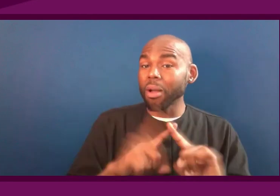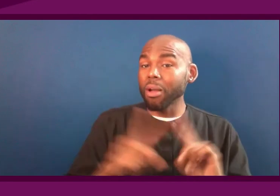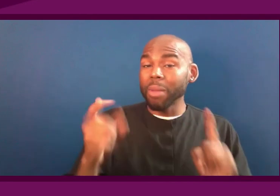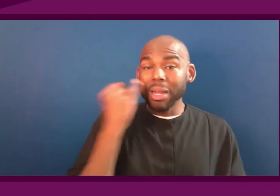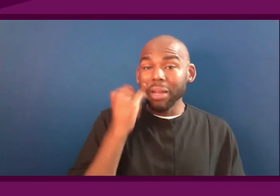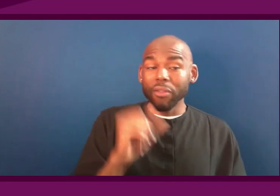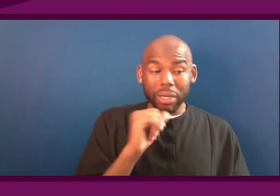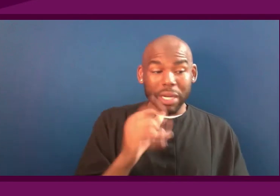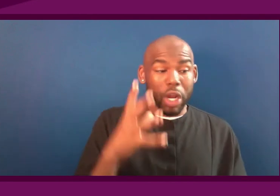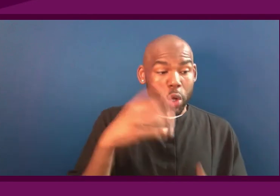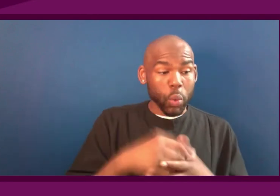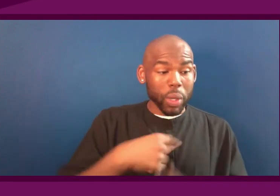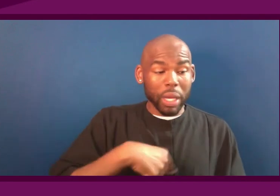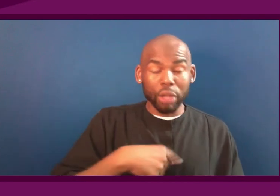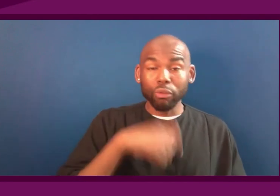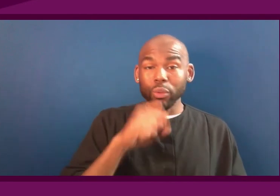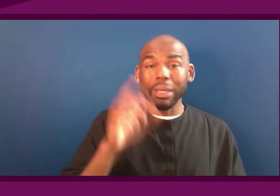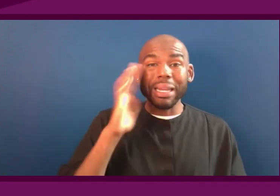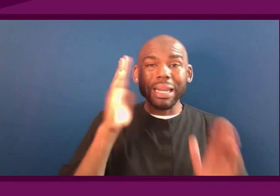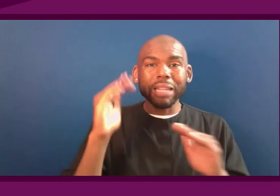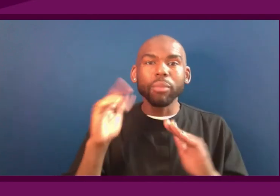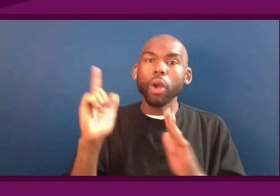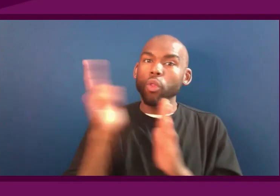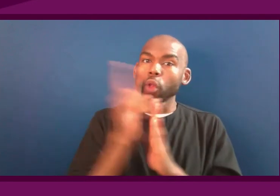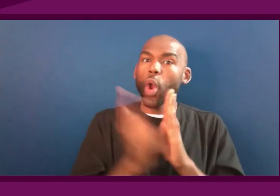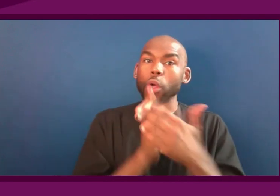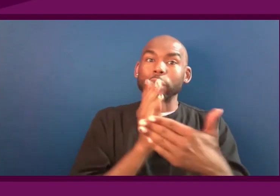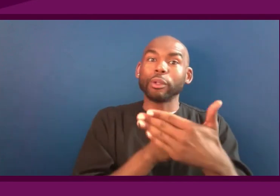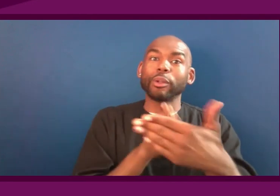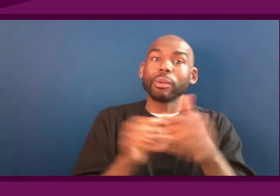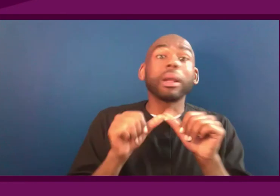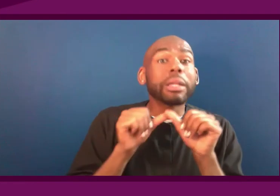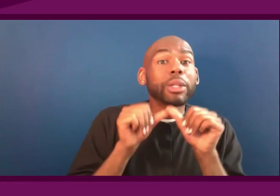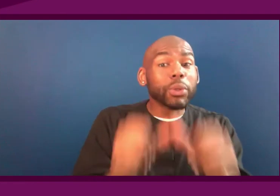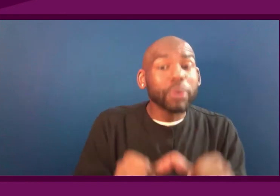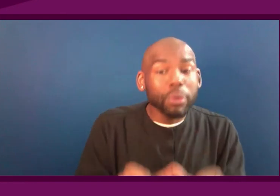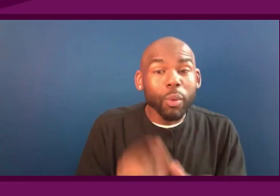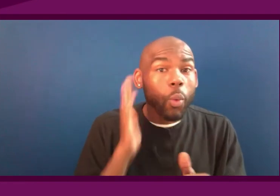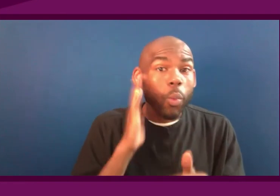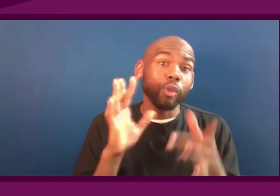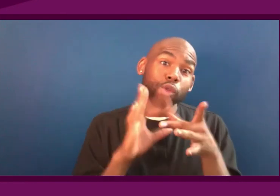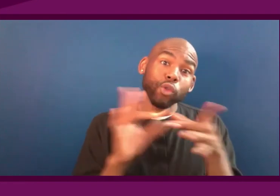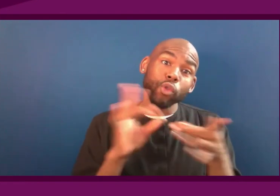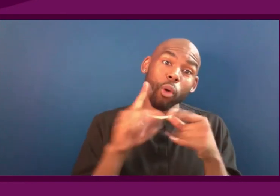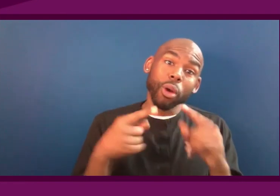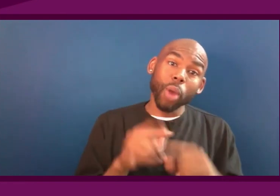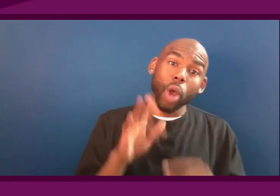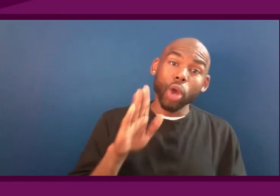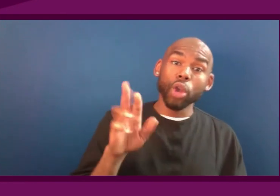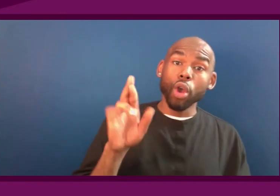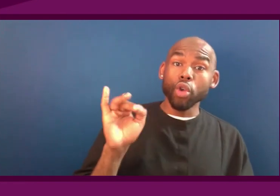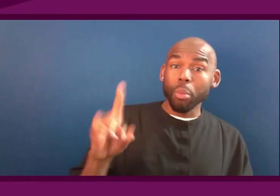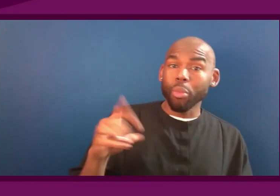Yes, absolutely. Well, like I said, it's been an awesome, very fruitful conversation for sure.